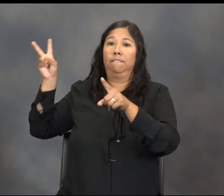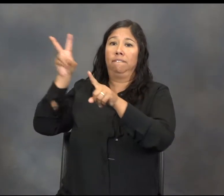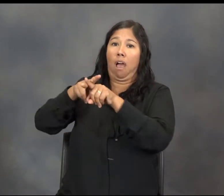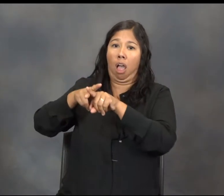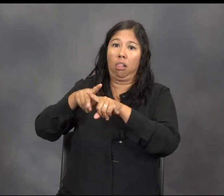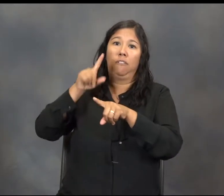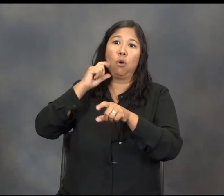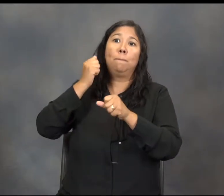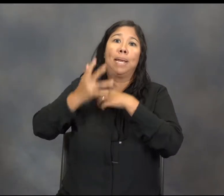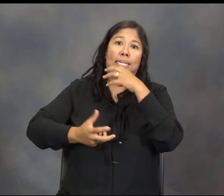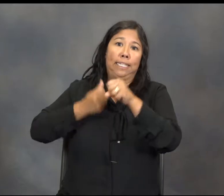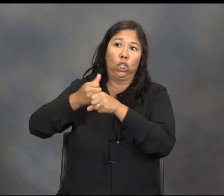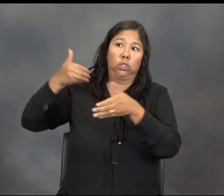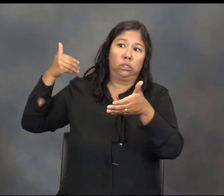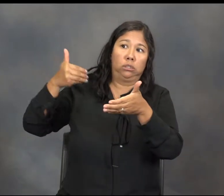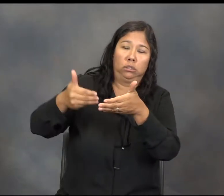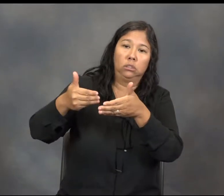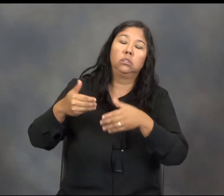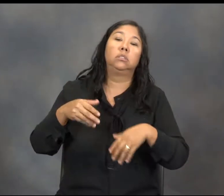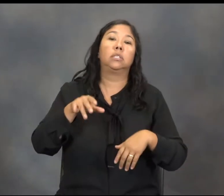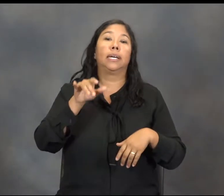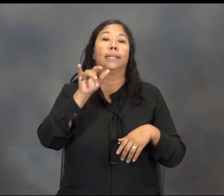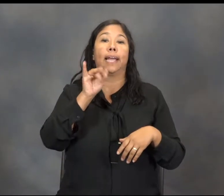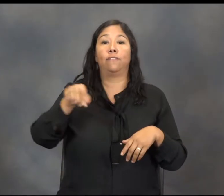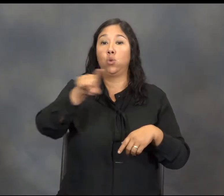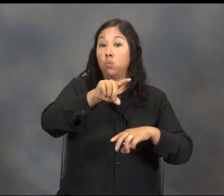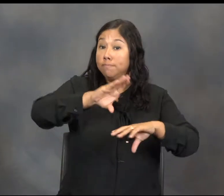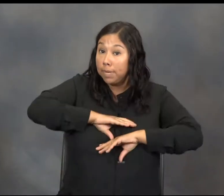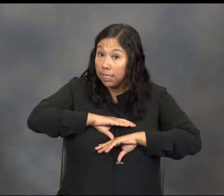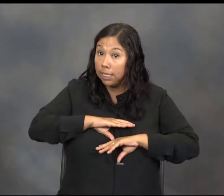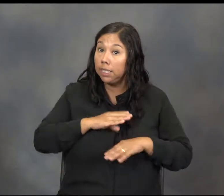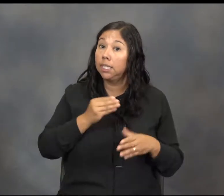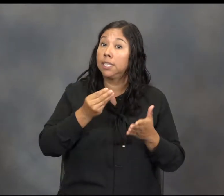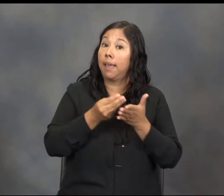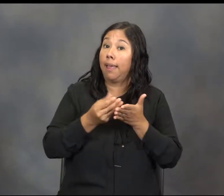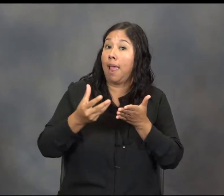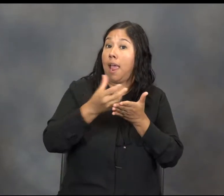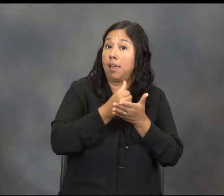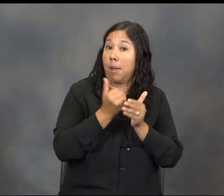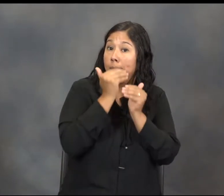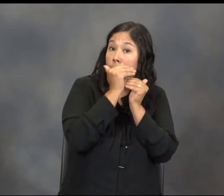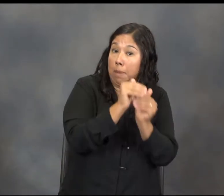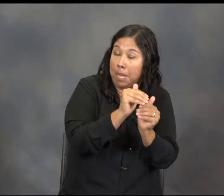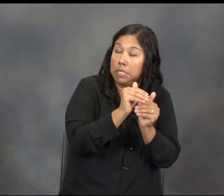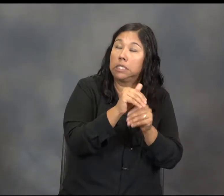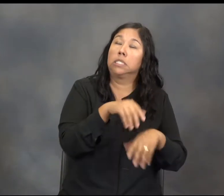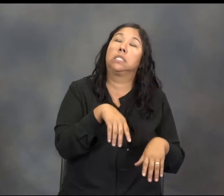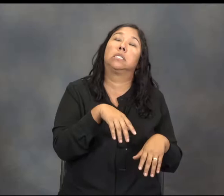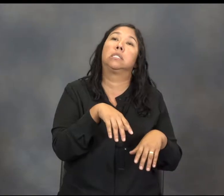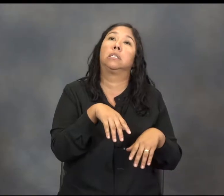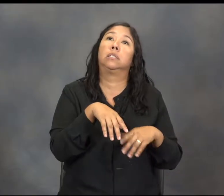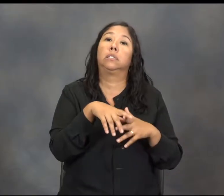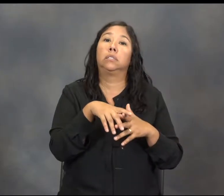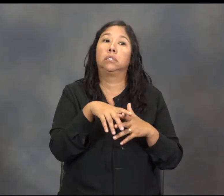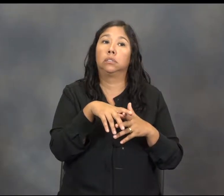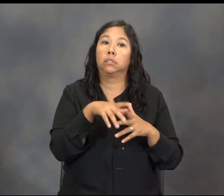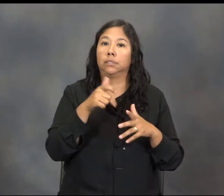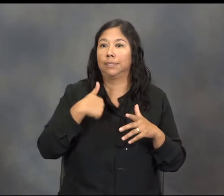So if you're within our income guidelines which are set according to eligibility for the Earned Income Tax Credit. I know that's jargon.